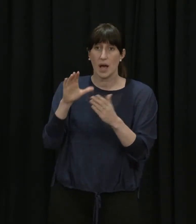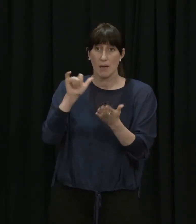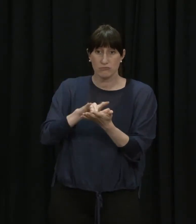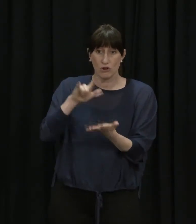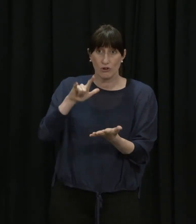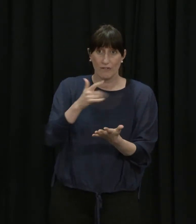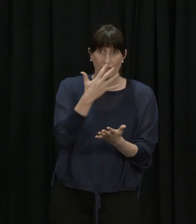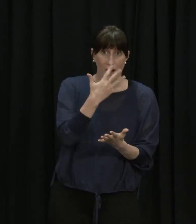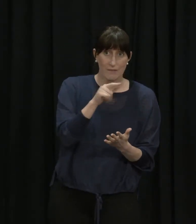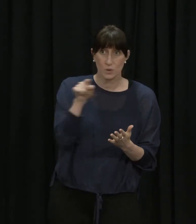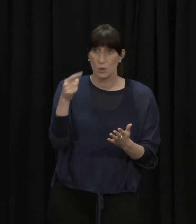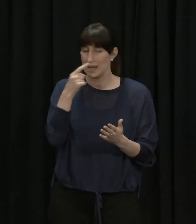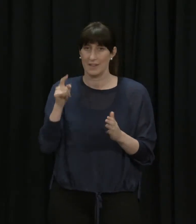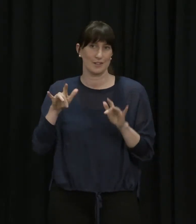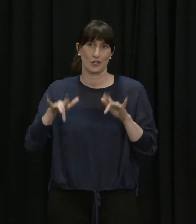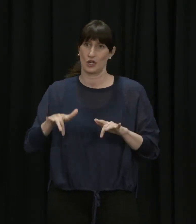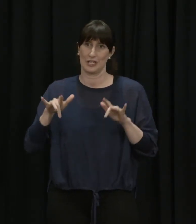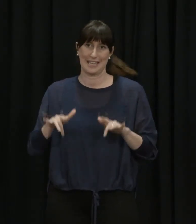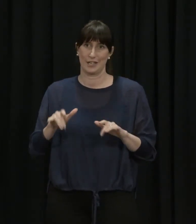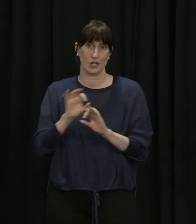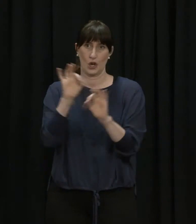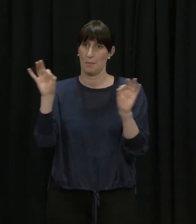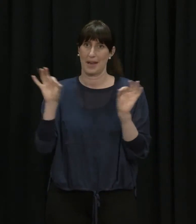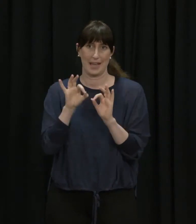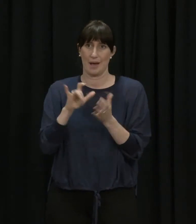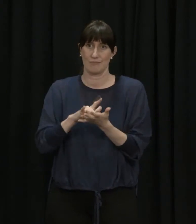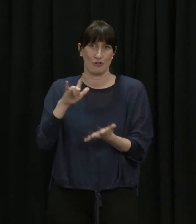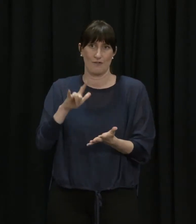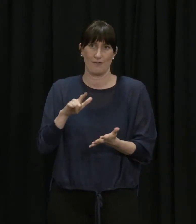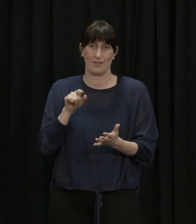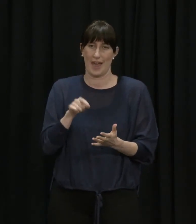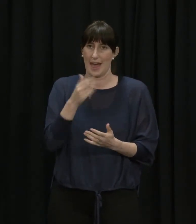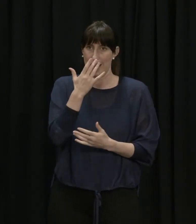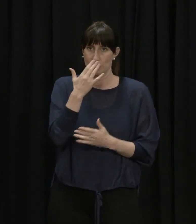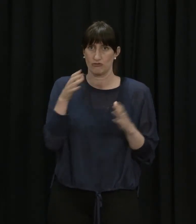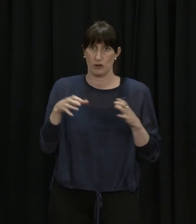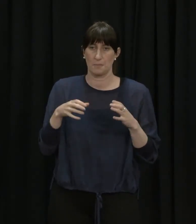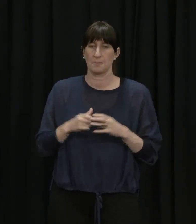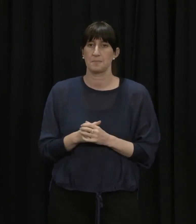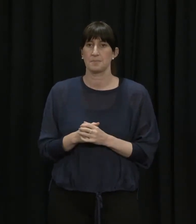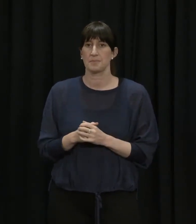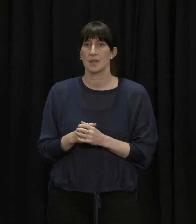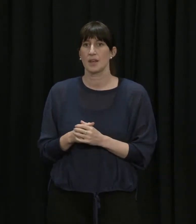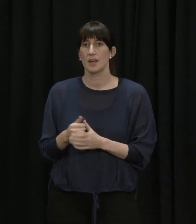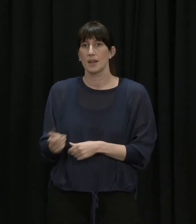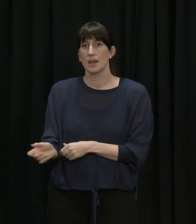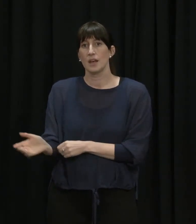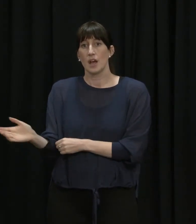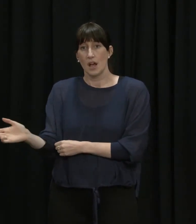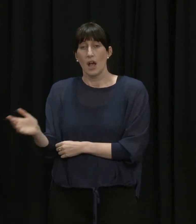At this point, no other countries have approved Pfizer for five to 11-year-olds as of this week.